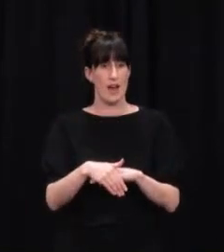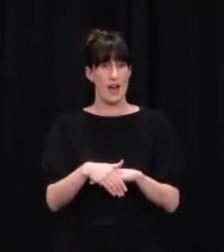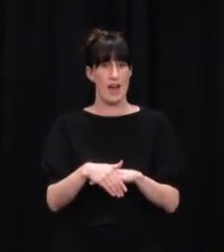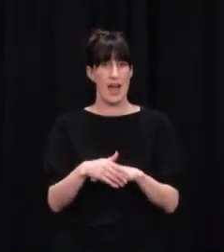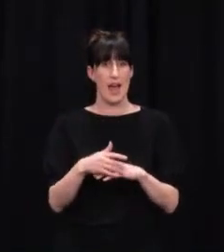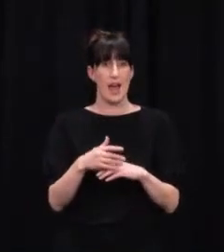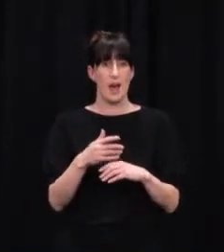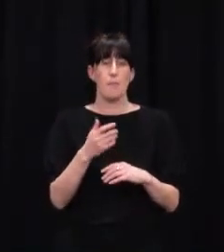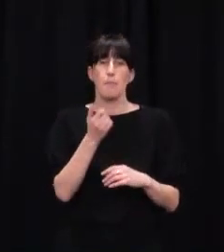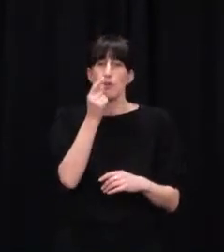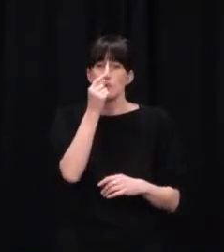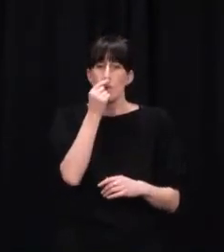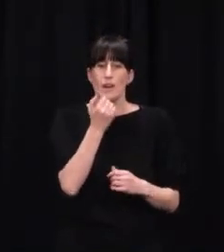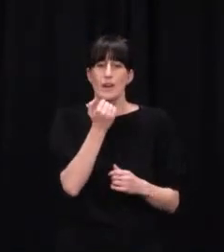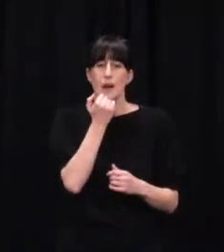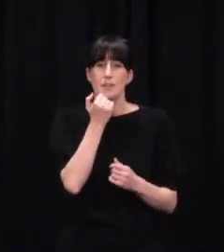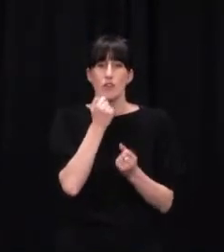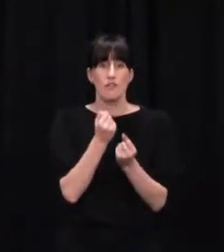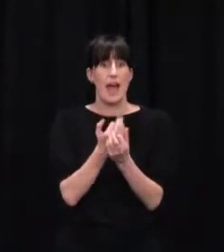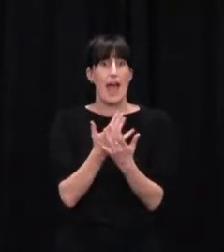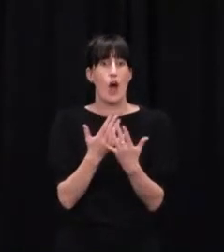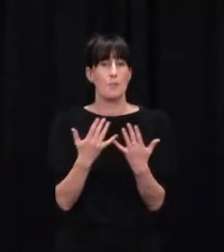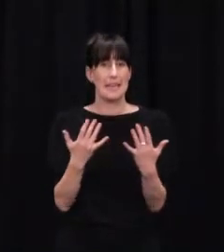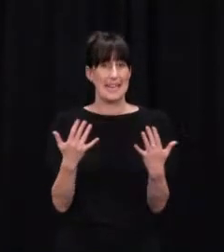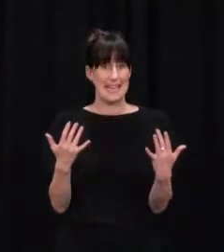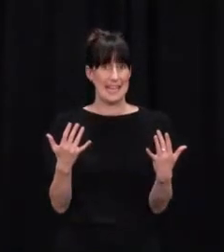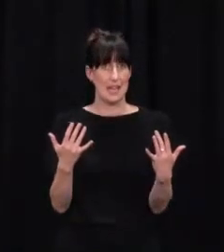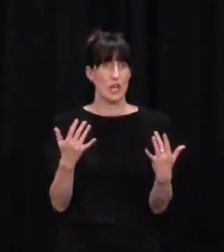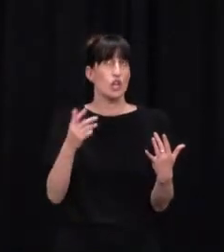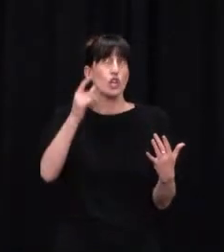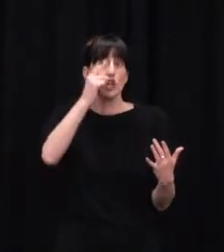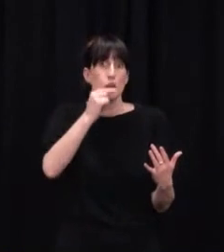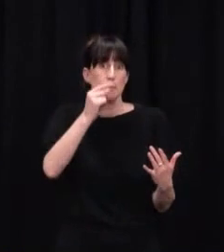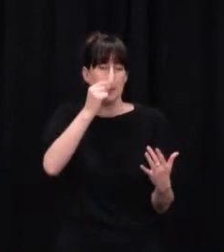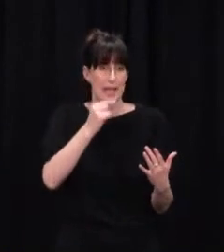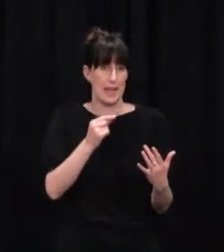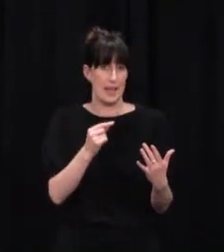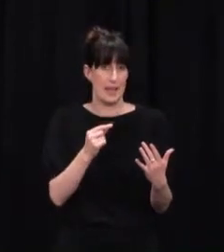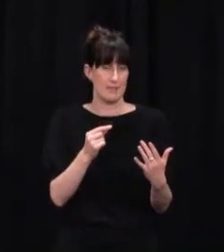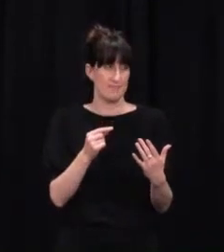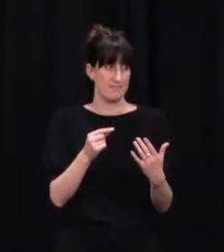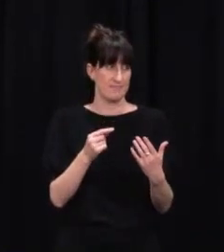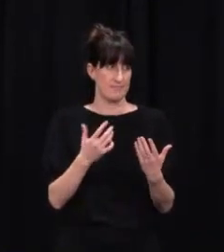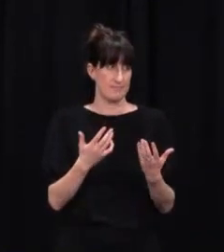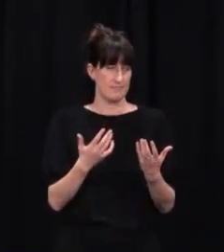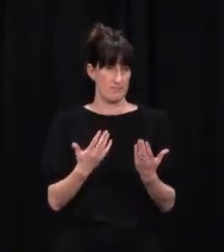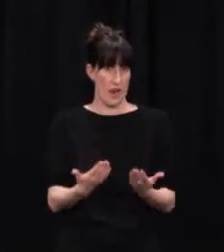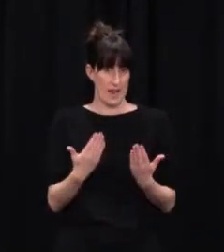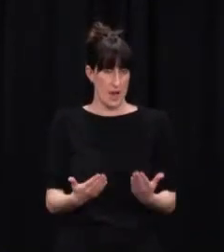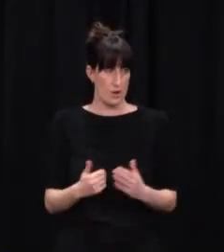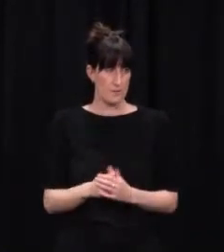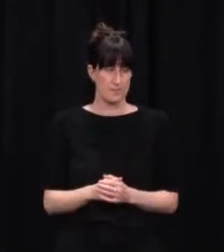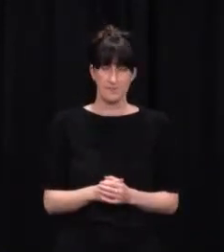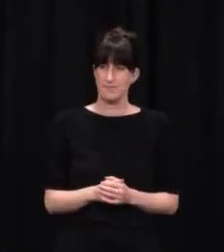seen any that takes